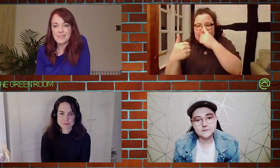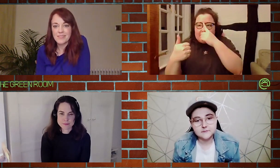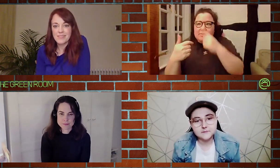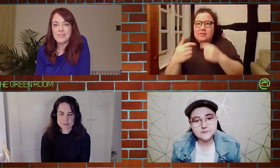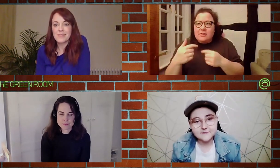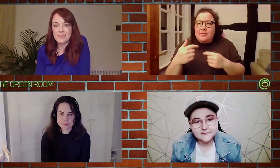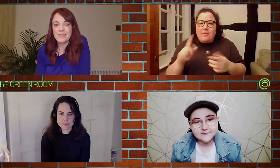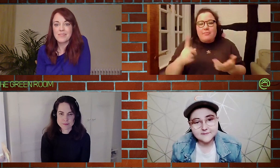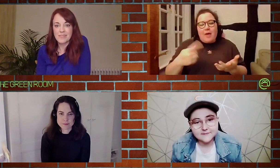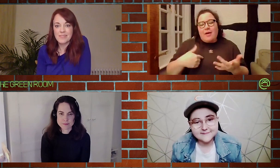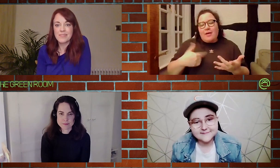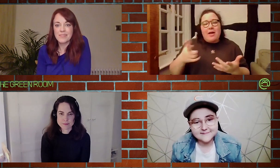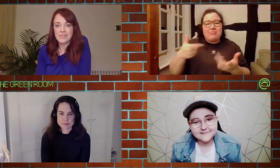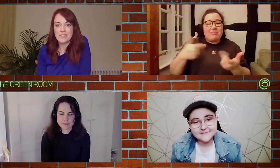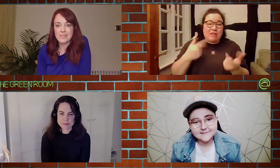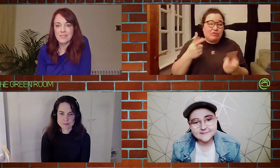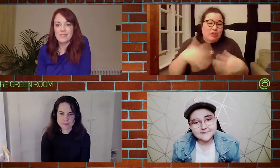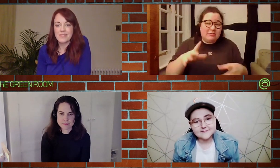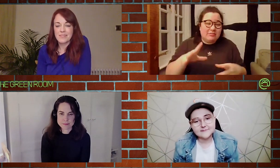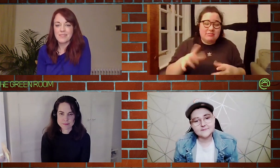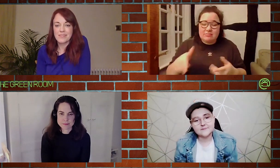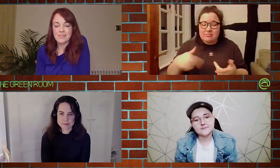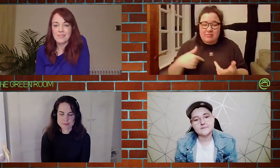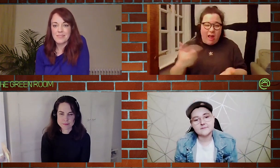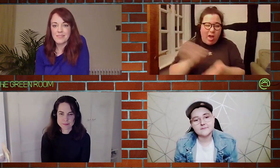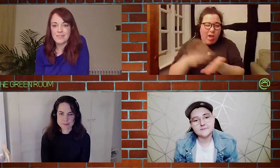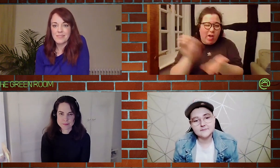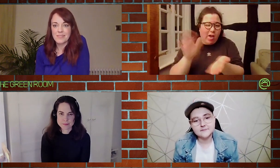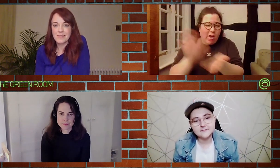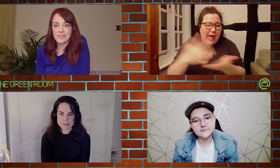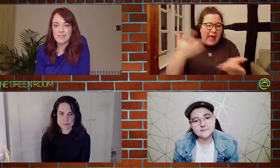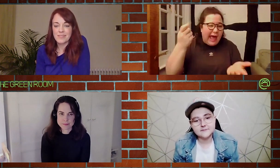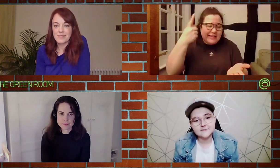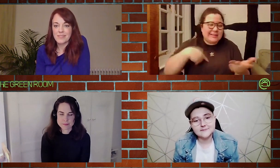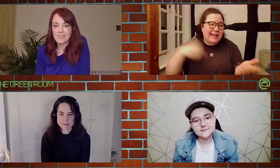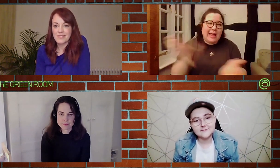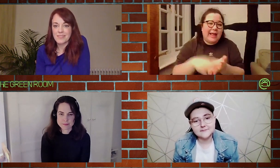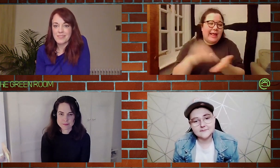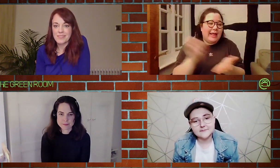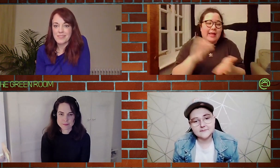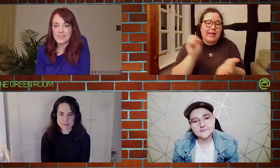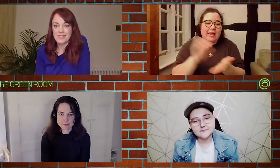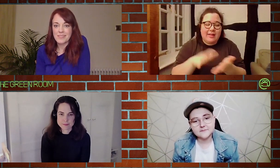Its an all-female writing commission. I've just been putting all sorts of